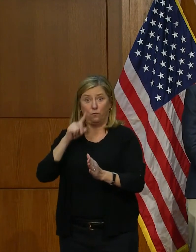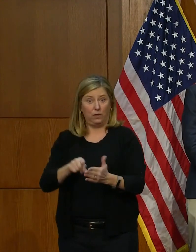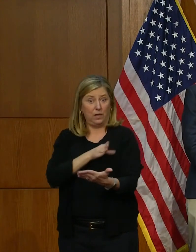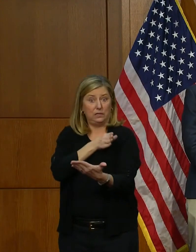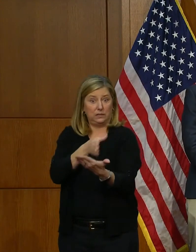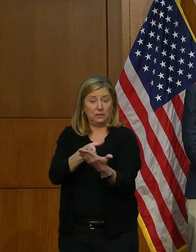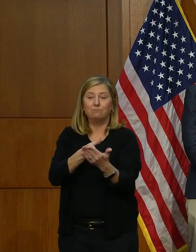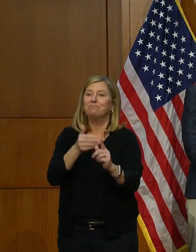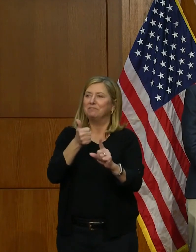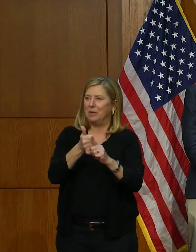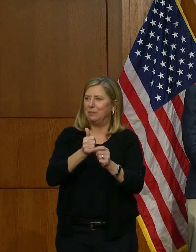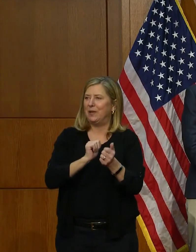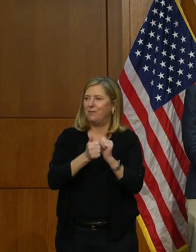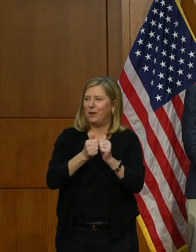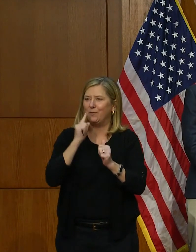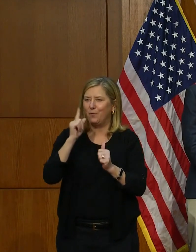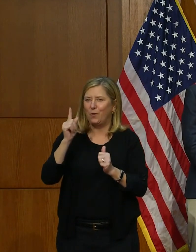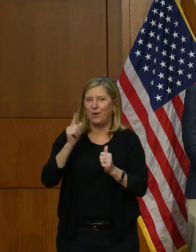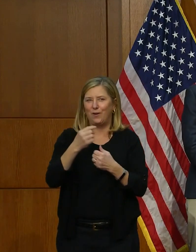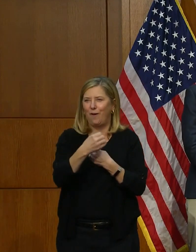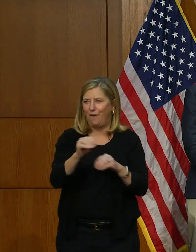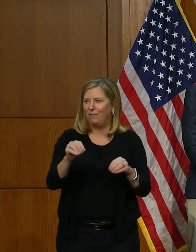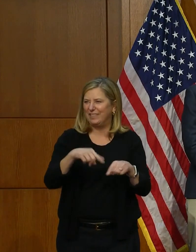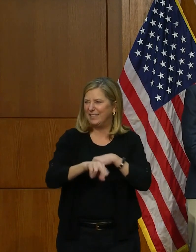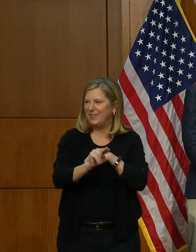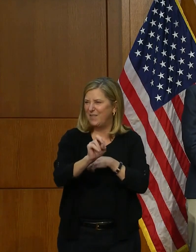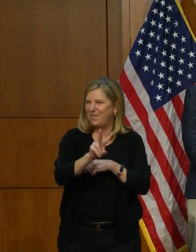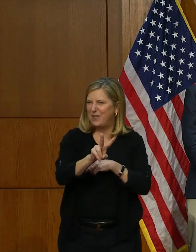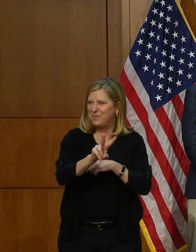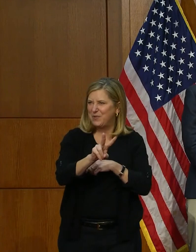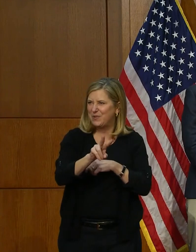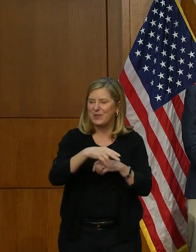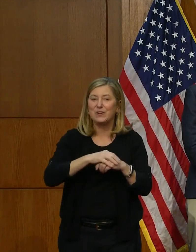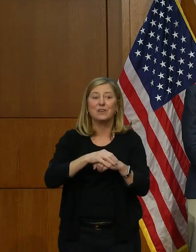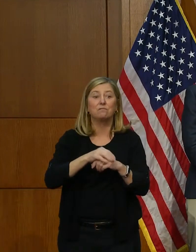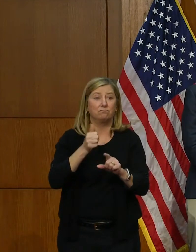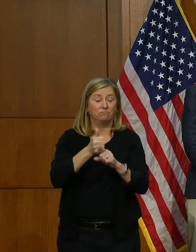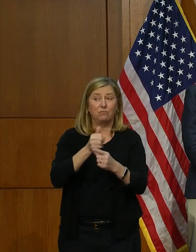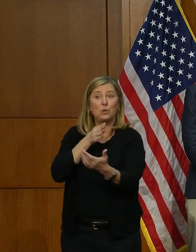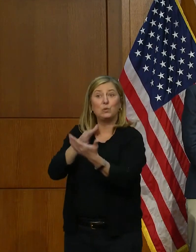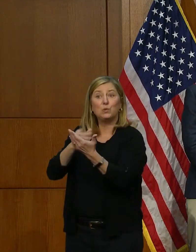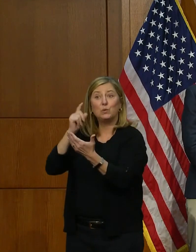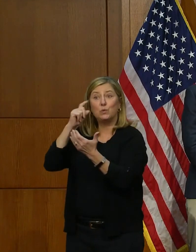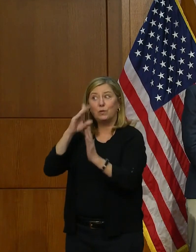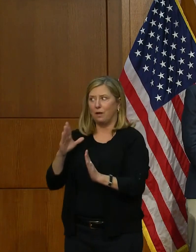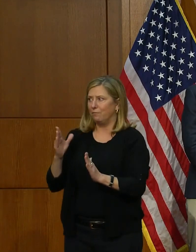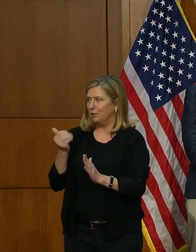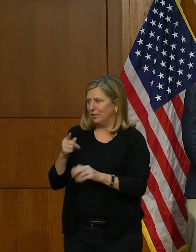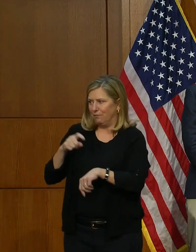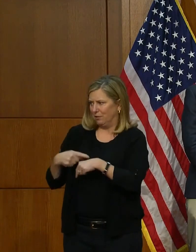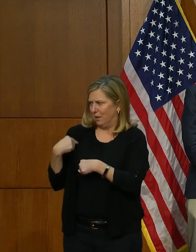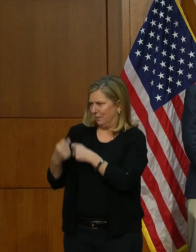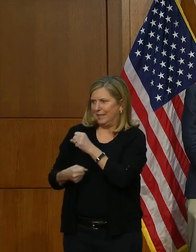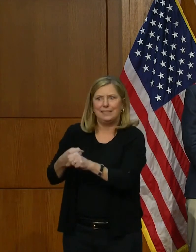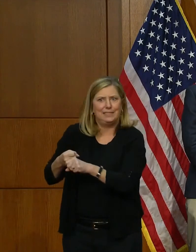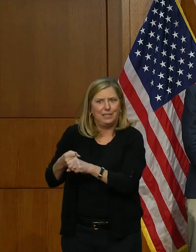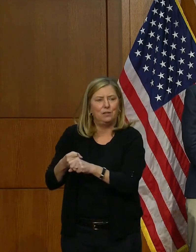COUNCIL THAT HAS BEEN RETAINED IN THIS LAWSUIT. HAS IS ON THE BALLOT HIMSELF IN NOVEMBER,